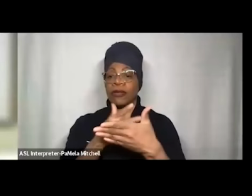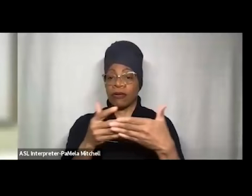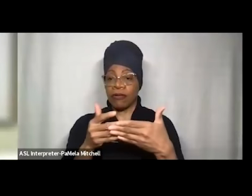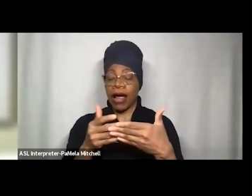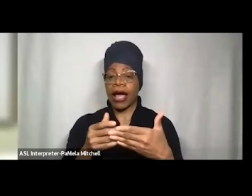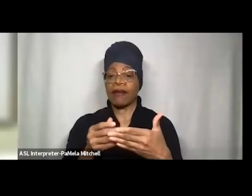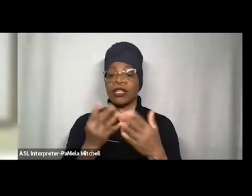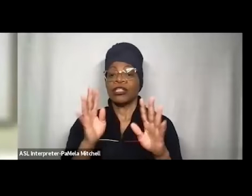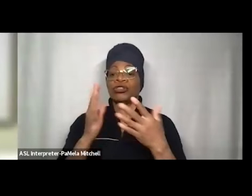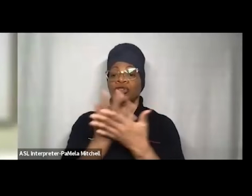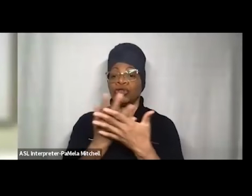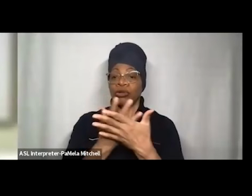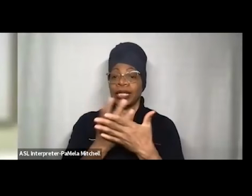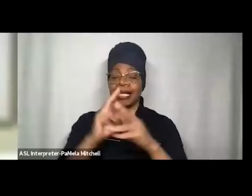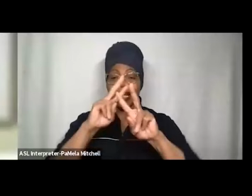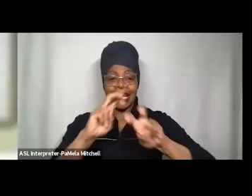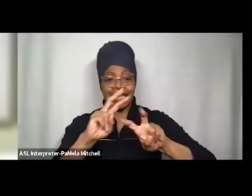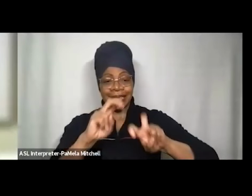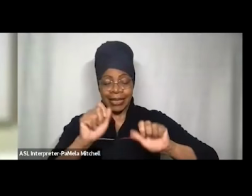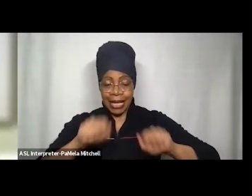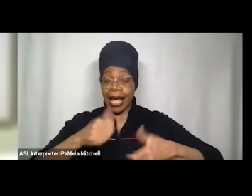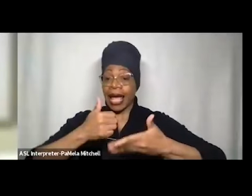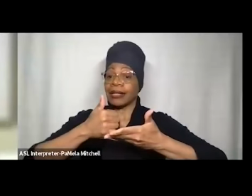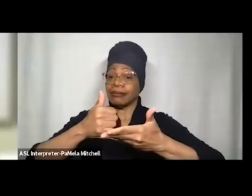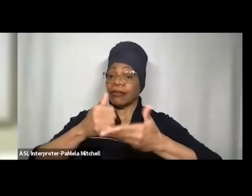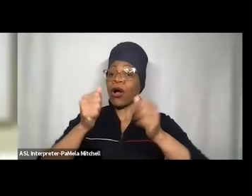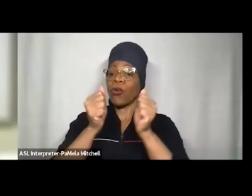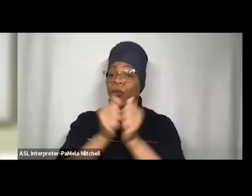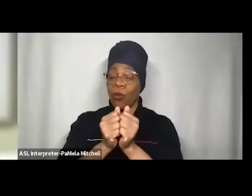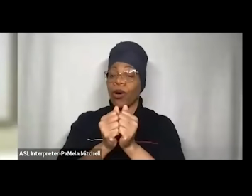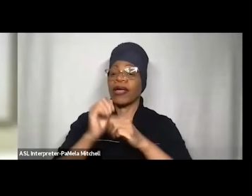can also help with early release and parole decisions, right?